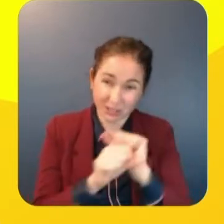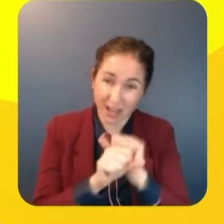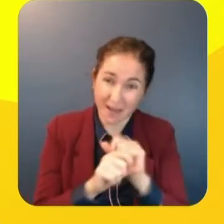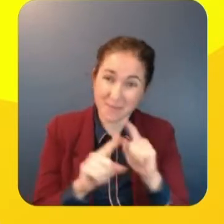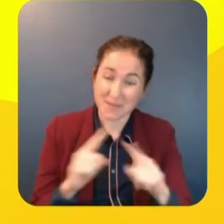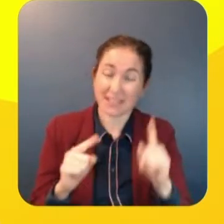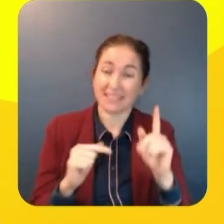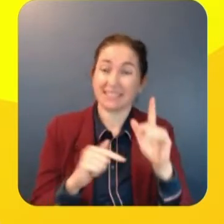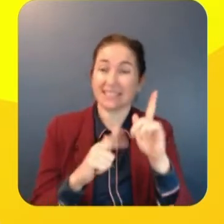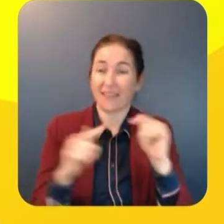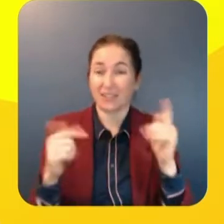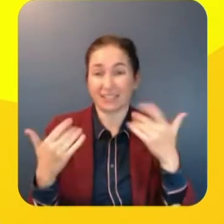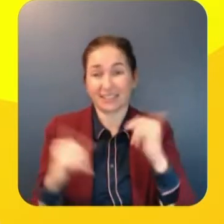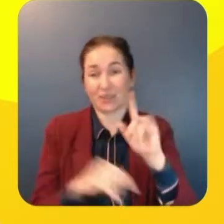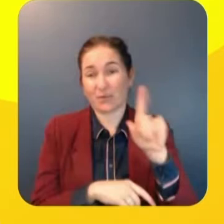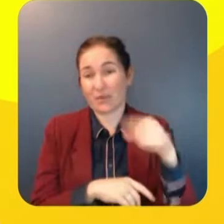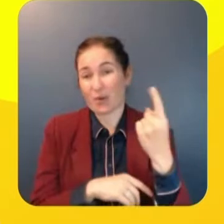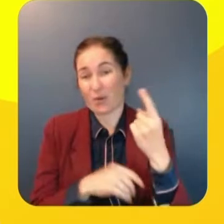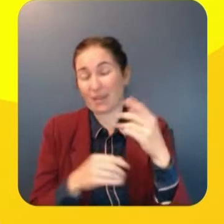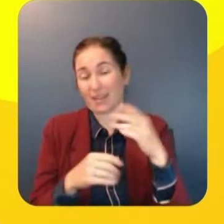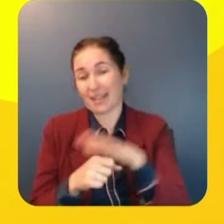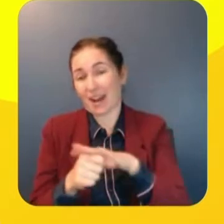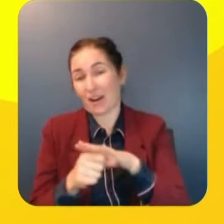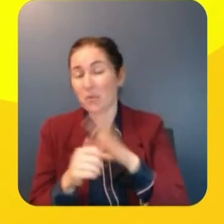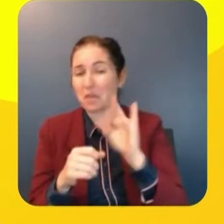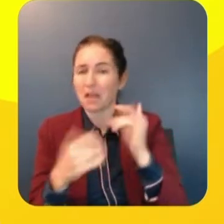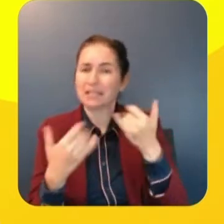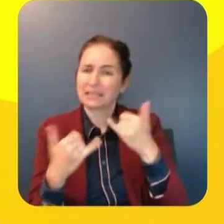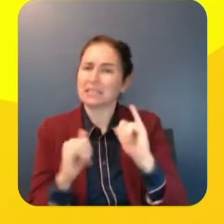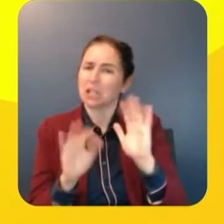of the only areas where that is still excusable. So, I think what we're really looking